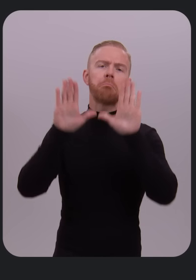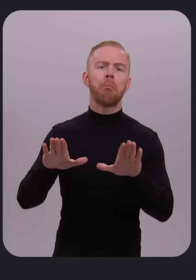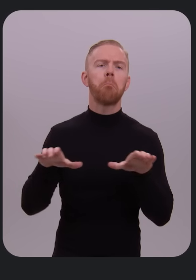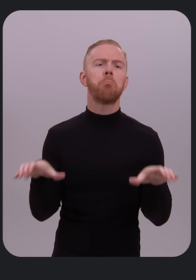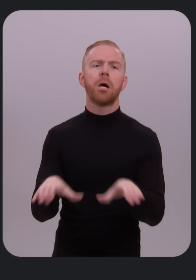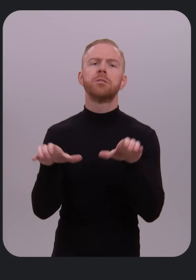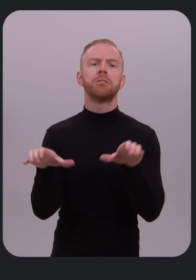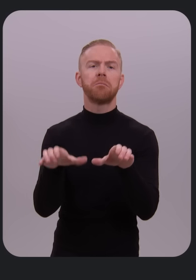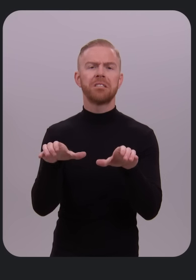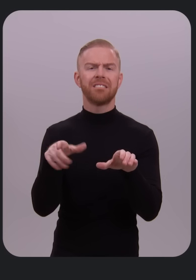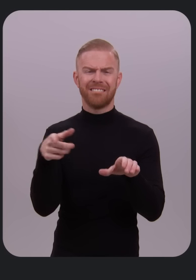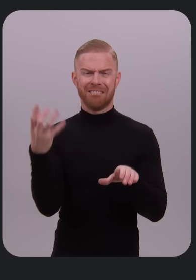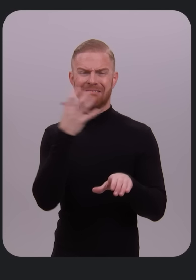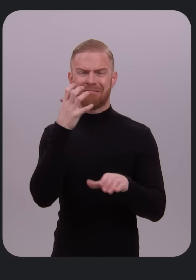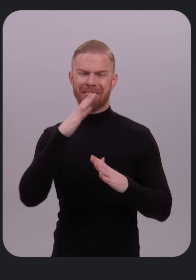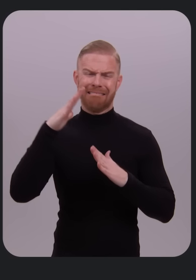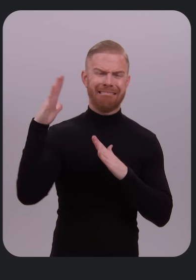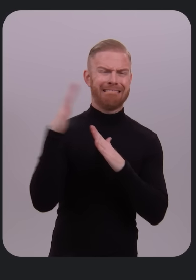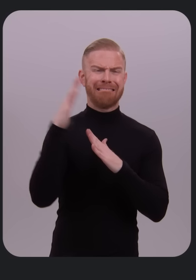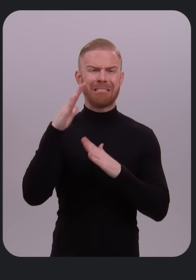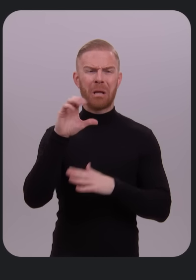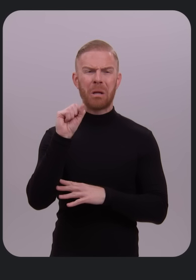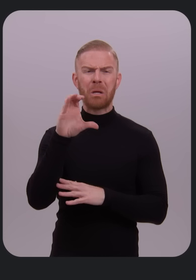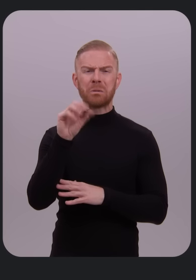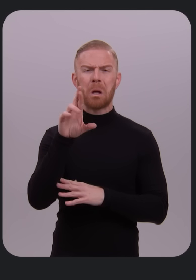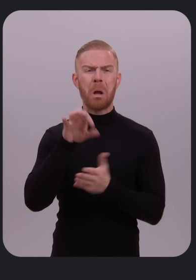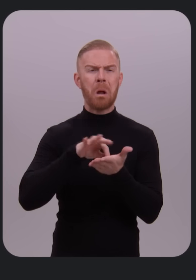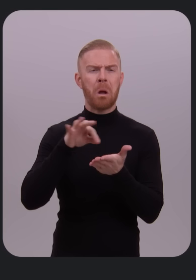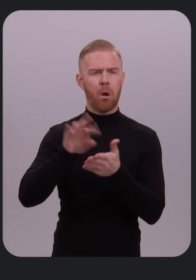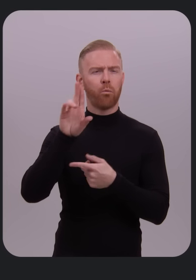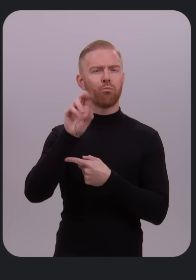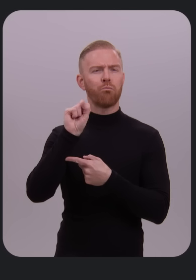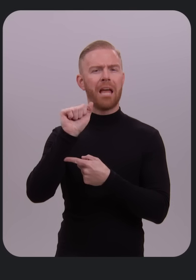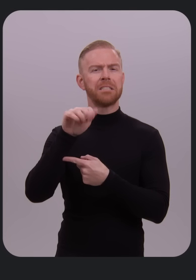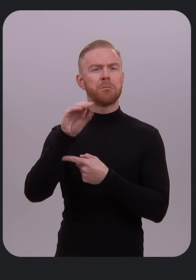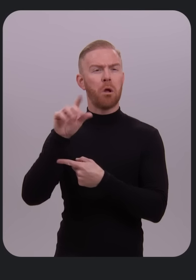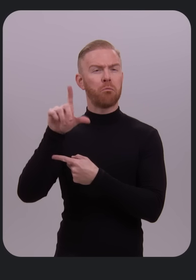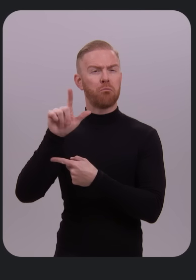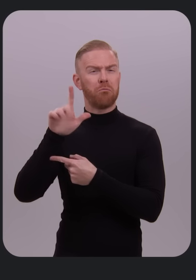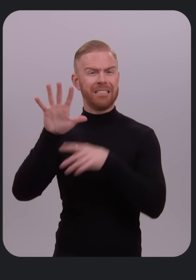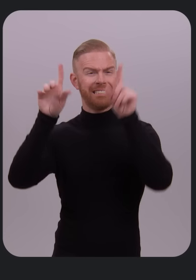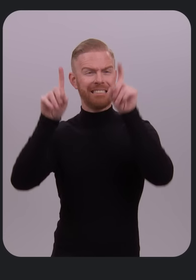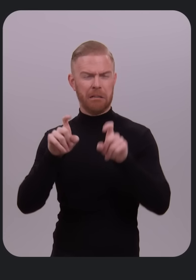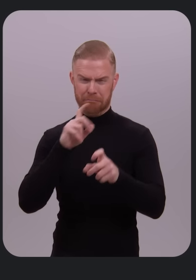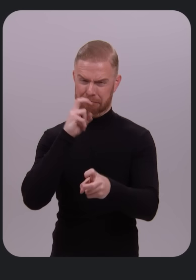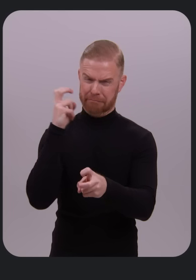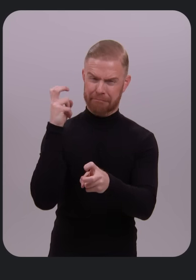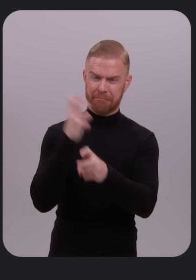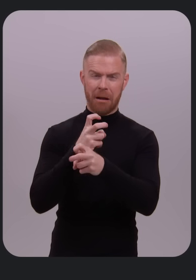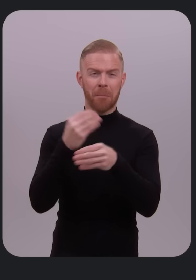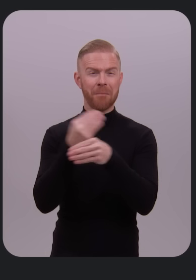It gets an impressive score on USAMO 2025, currently one of the hardest maths benchmarks.